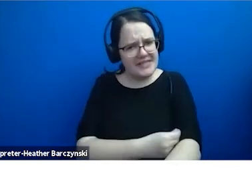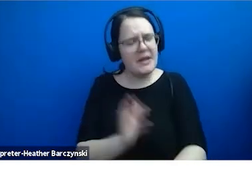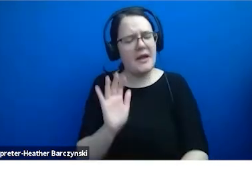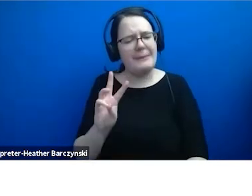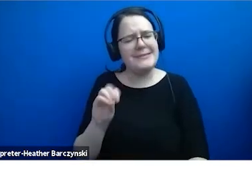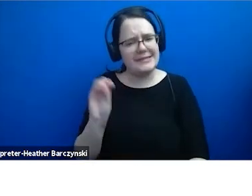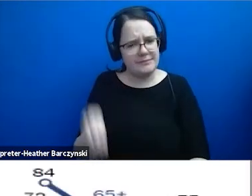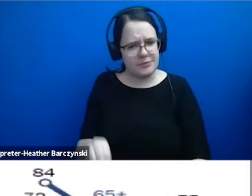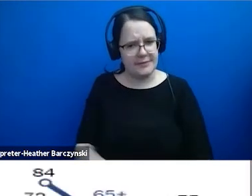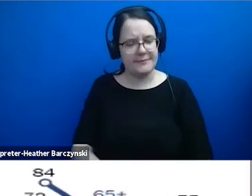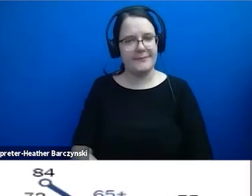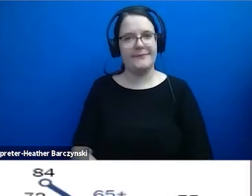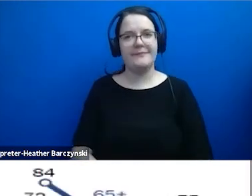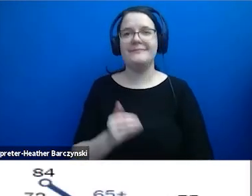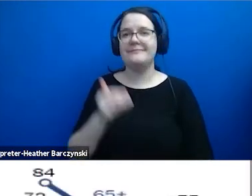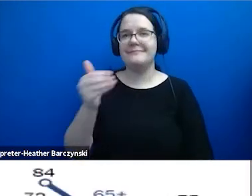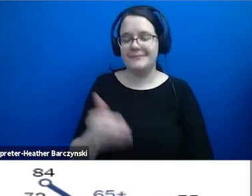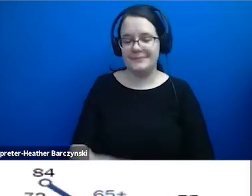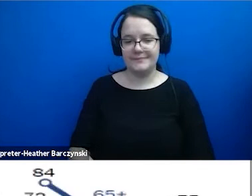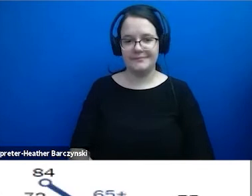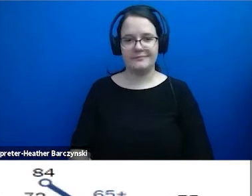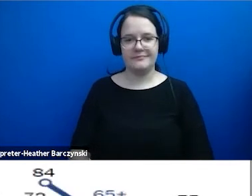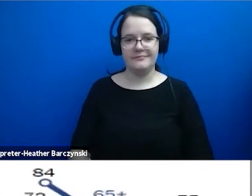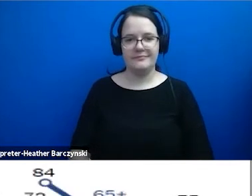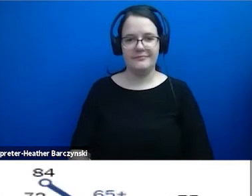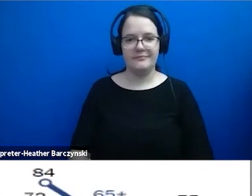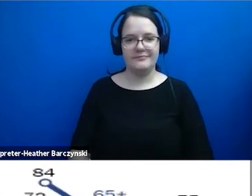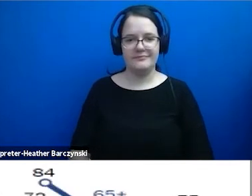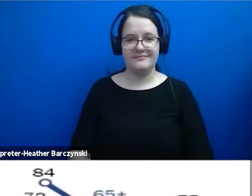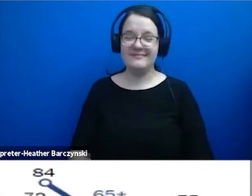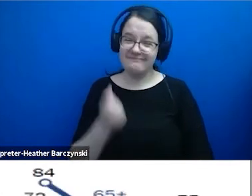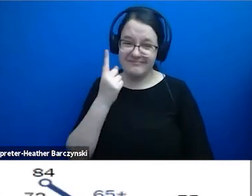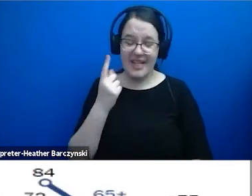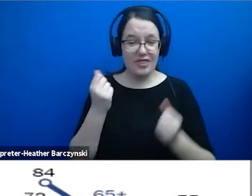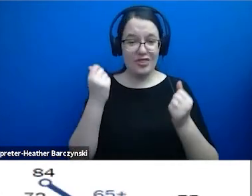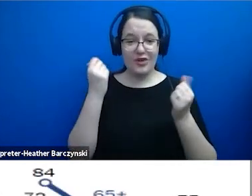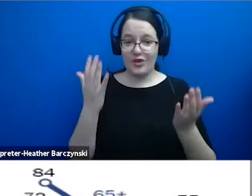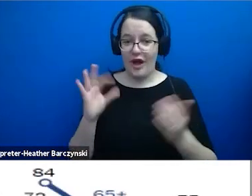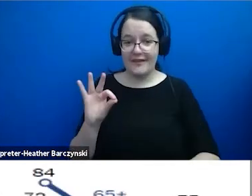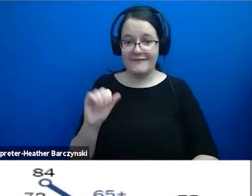next slide please and it's it there's a lot of factors that play into whether or not people will